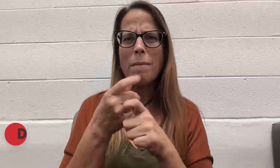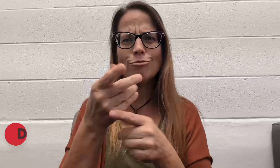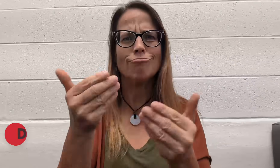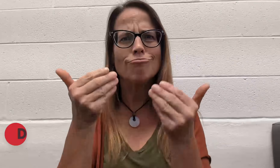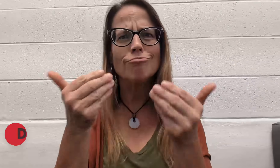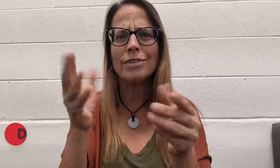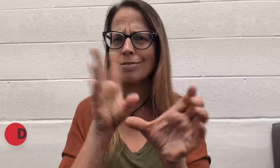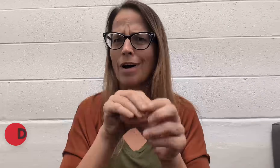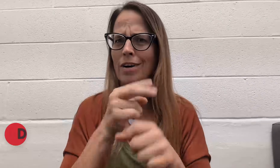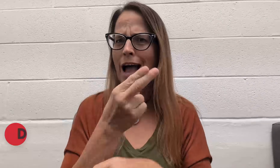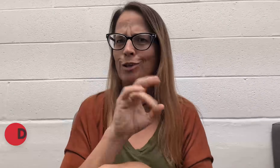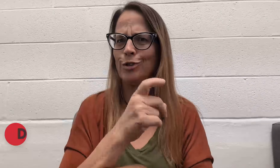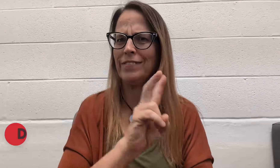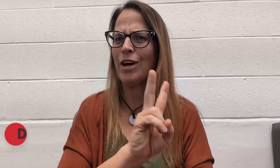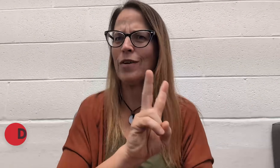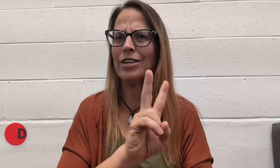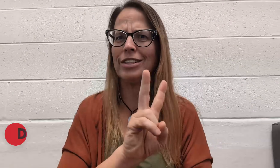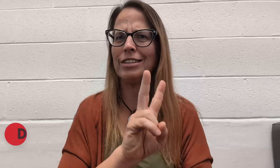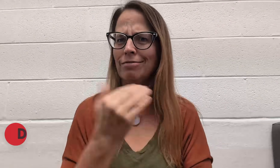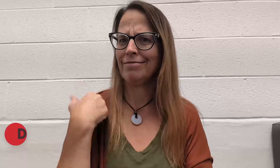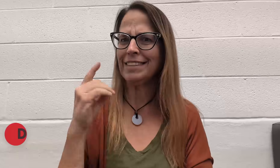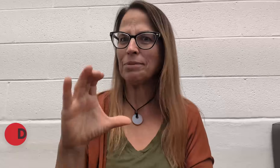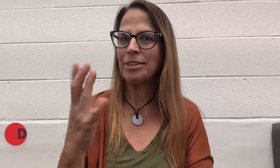and what made you decide to participate in HYROX Vancouver last December?